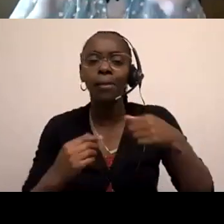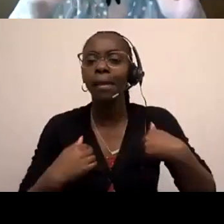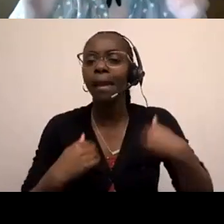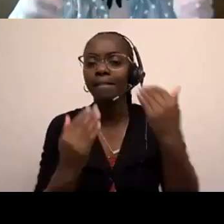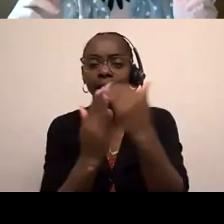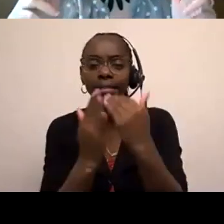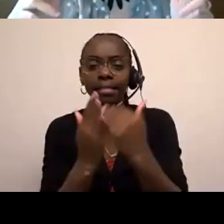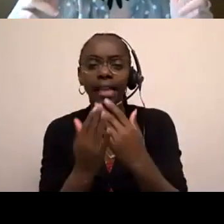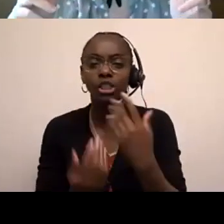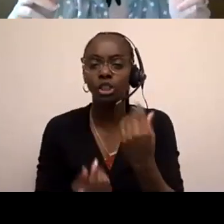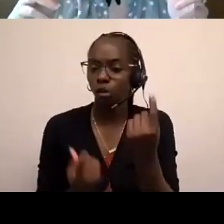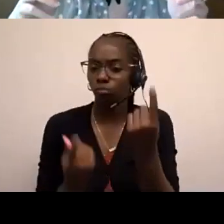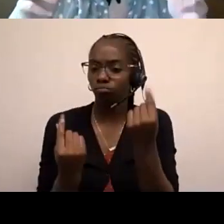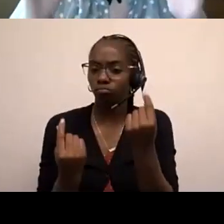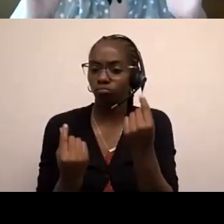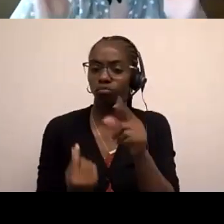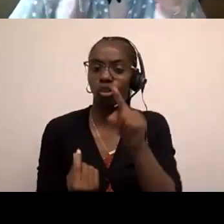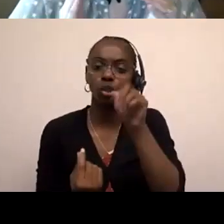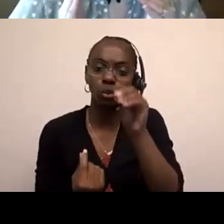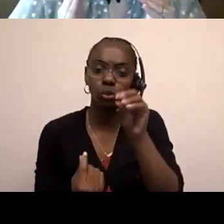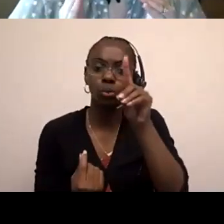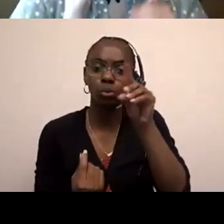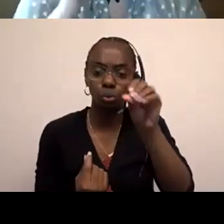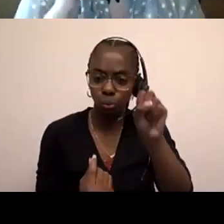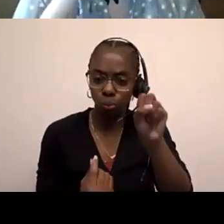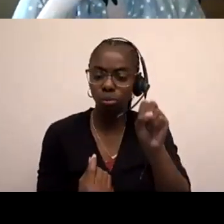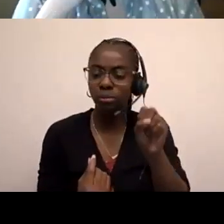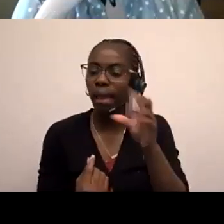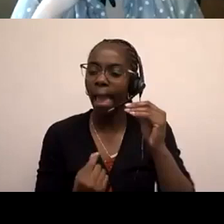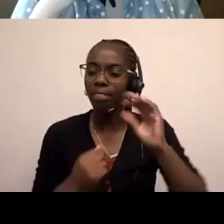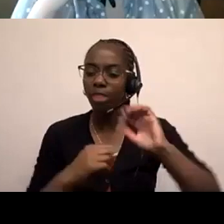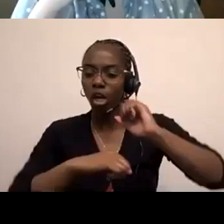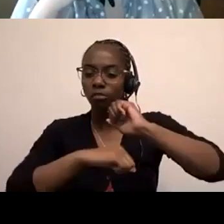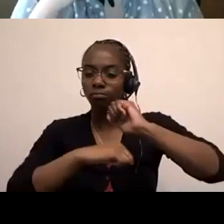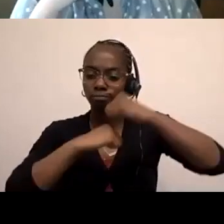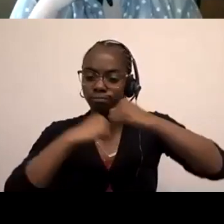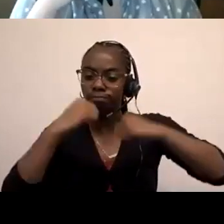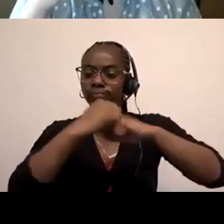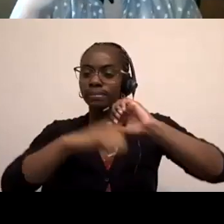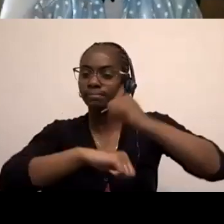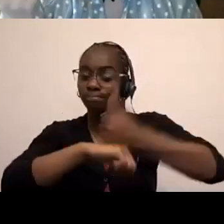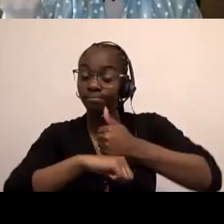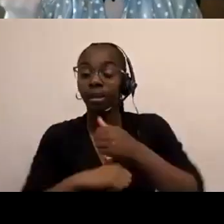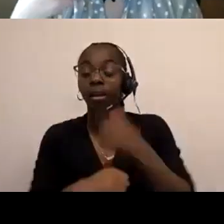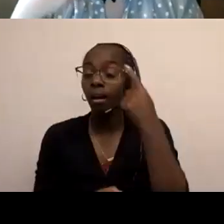TO DO SO TO SPEAK AND THEY ARE CO-CONSTRUCTIVE SO, FOR EXAMPLE, I TELL MY CHILD HERE ARE